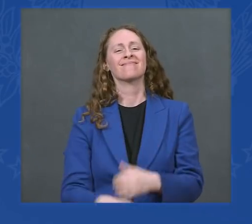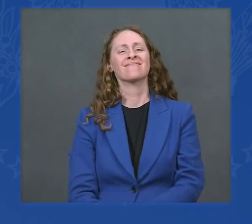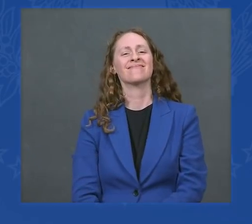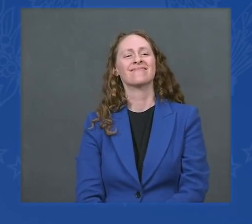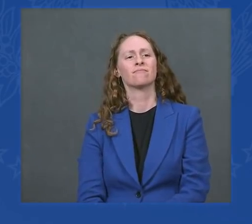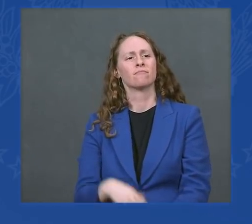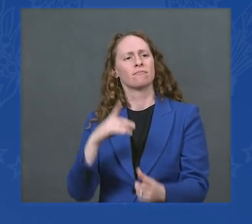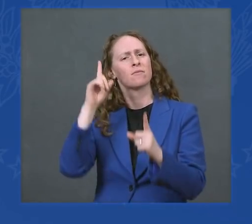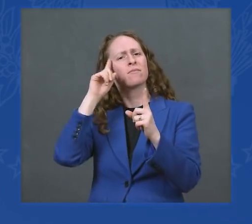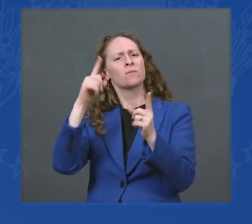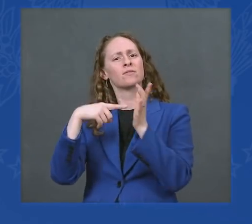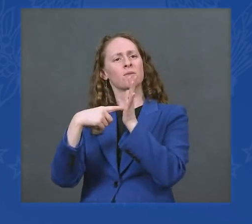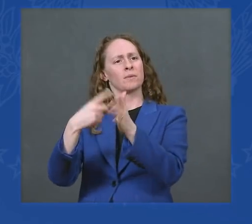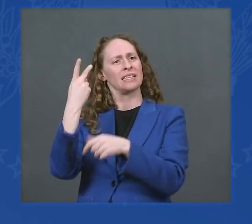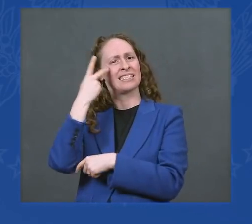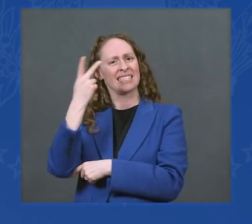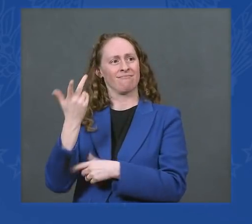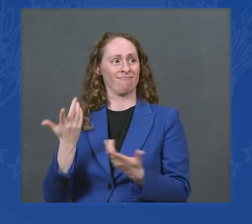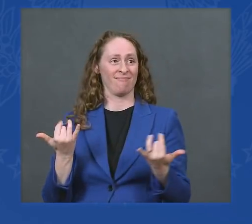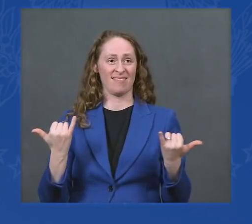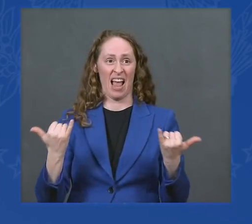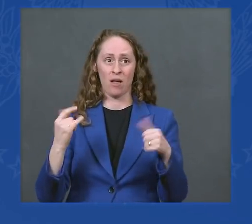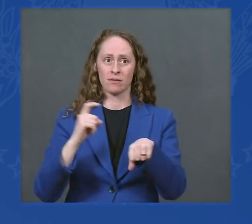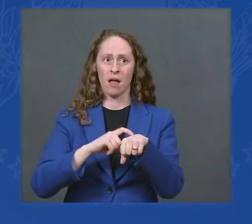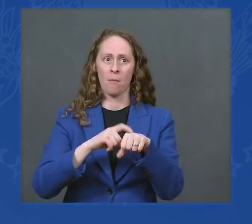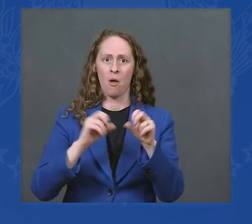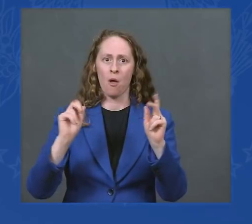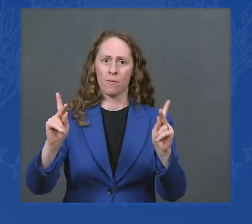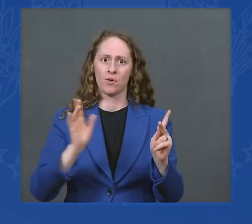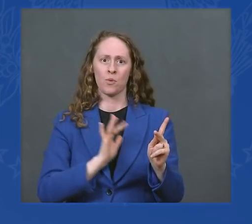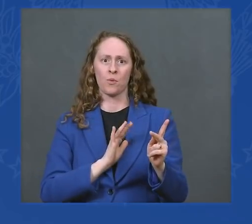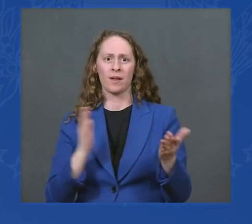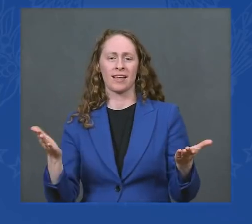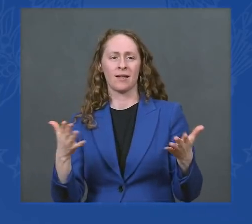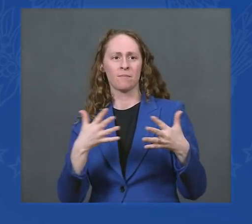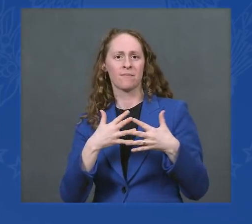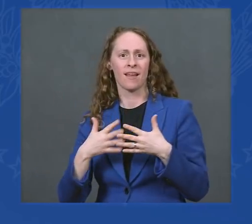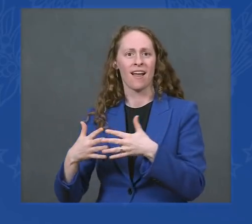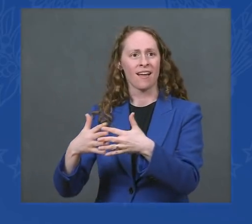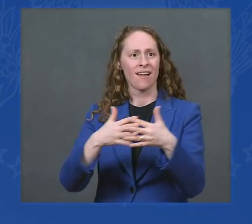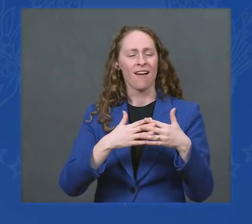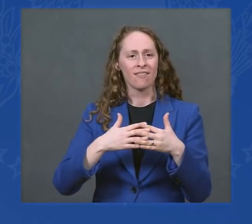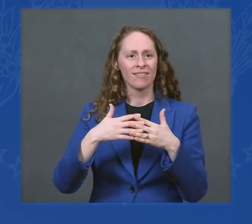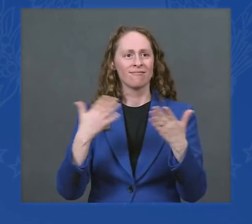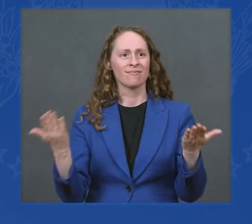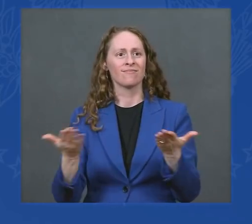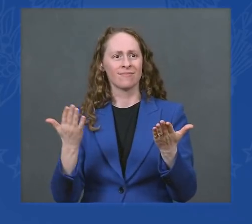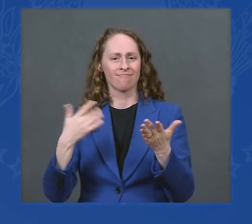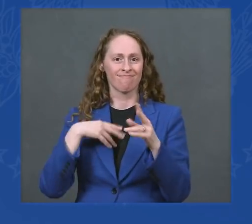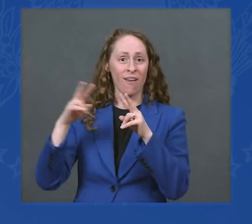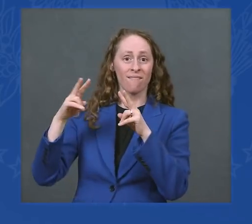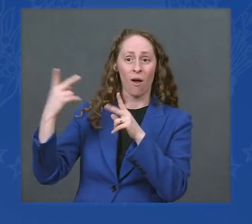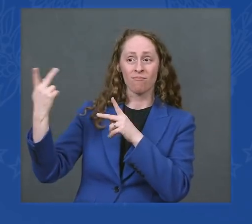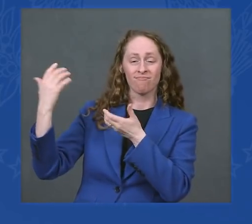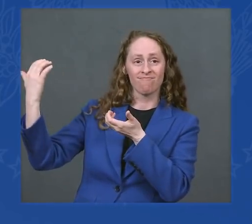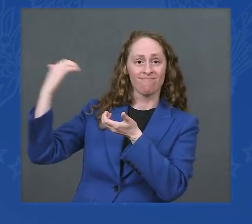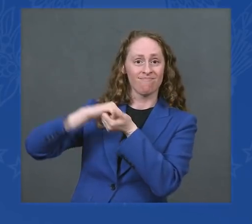and we look forward to working with tritium and others who are stepping up big time to advance our climate goals